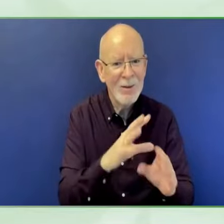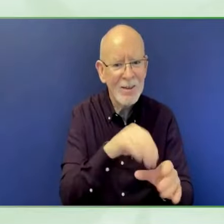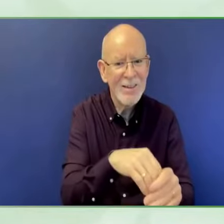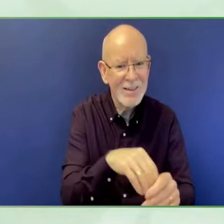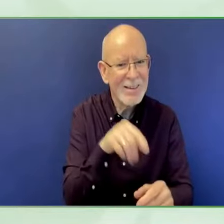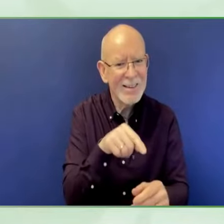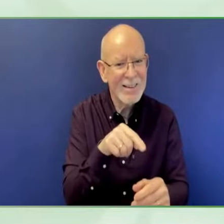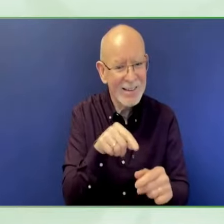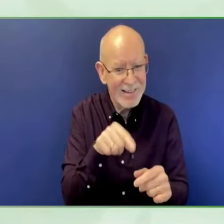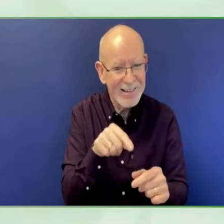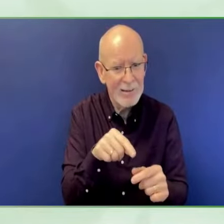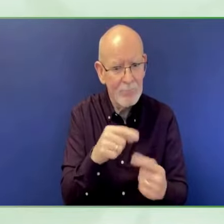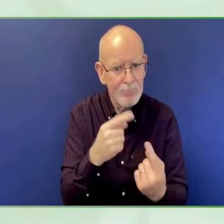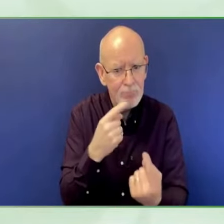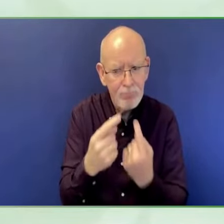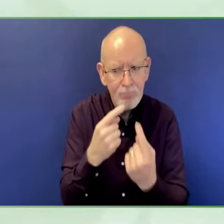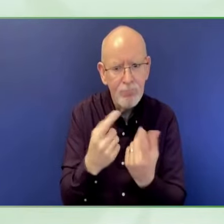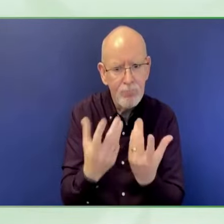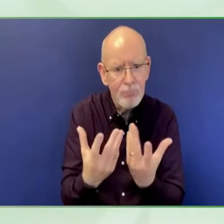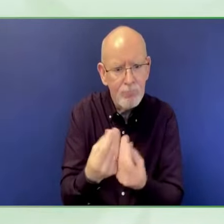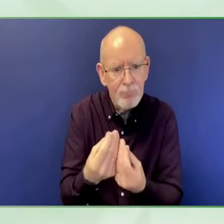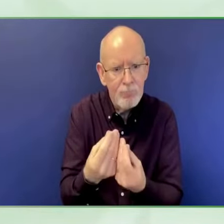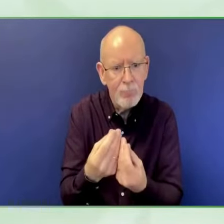policies, in line with CRPD.